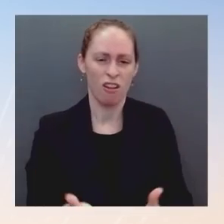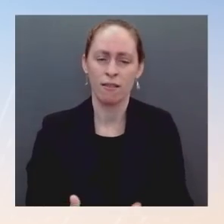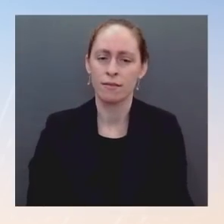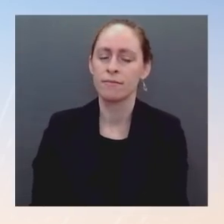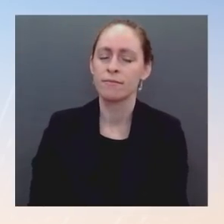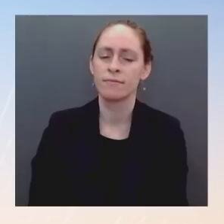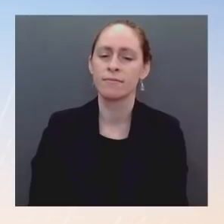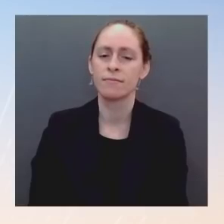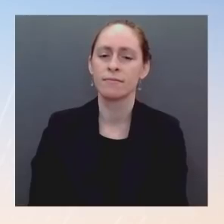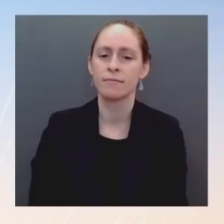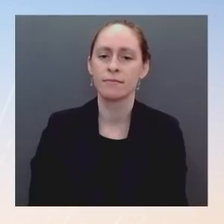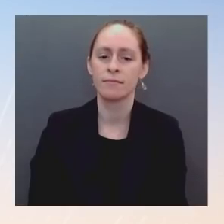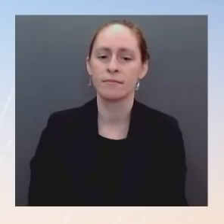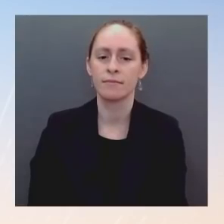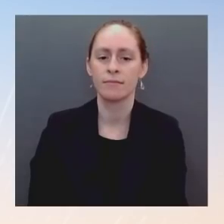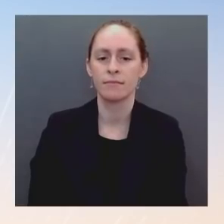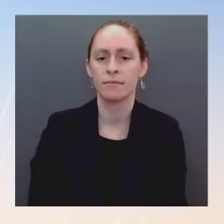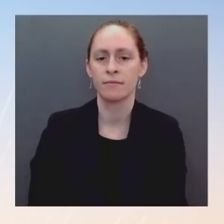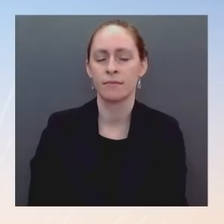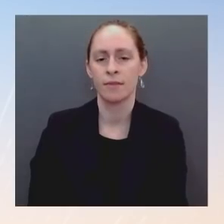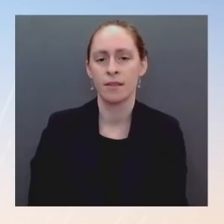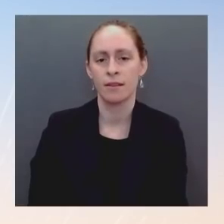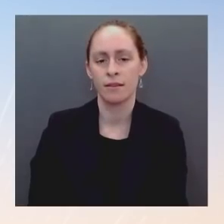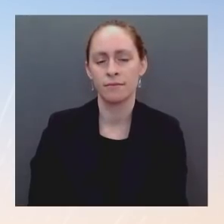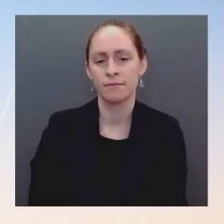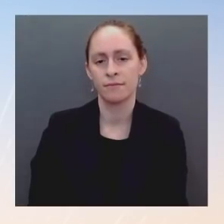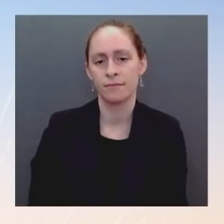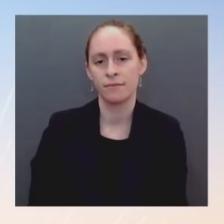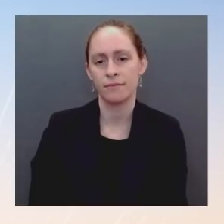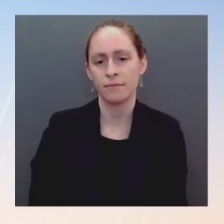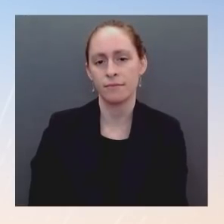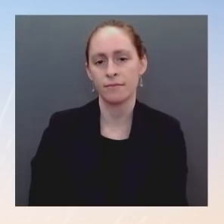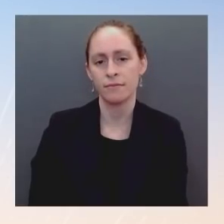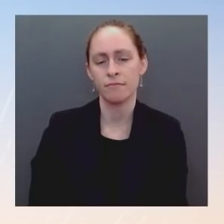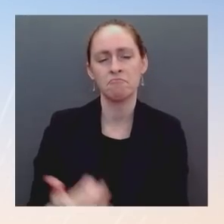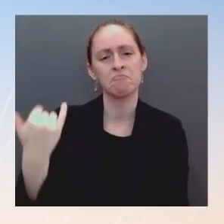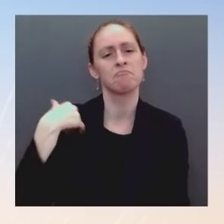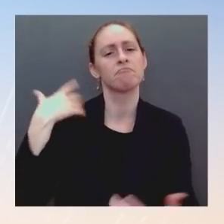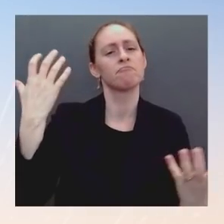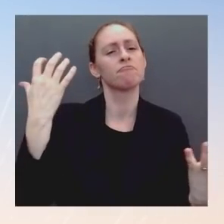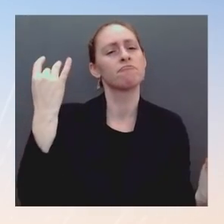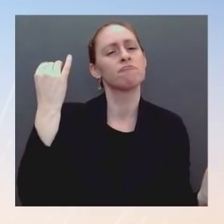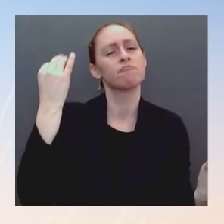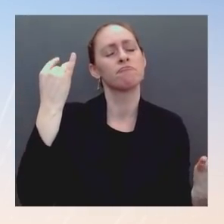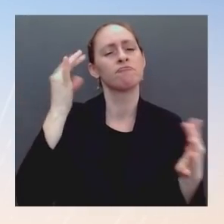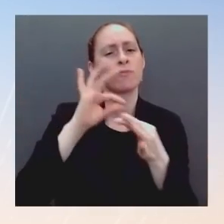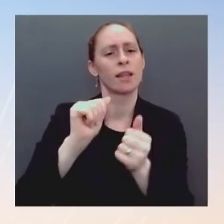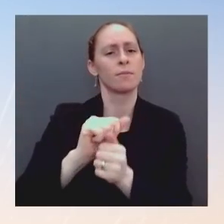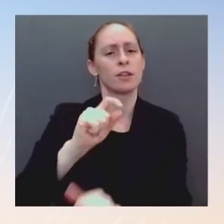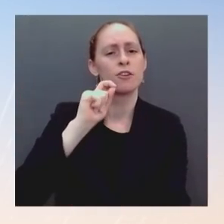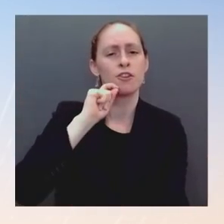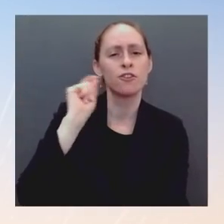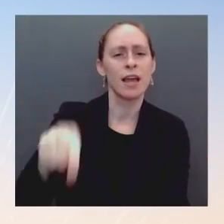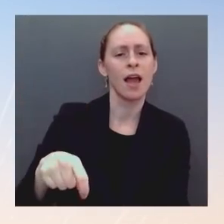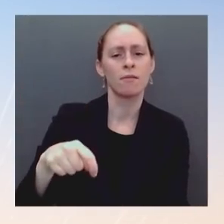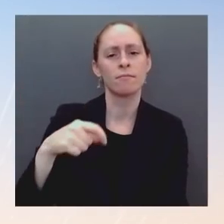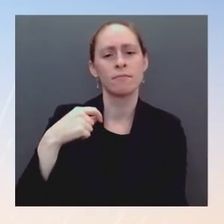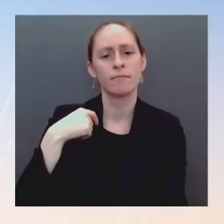Does the President consider it as a risk the different simultaneous things going on right now? You've got North Korea upping its missile game.